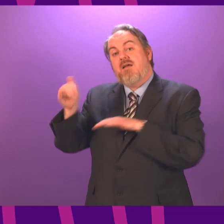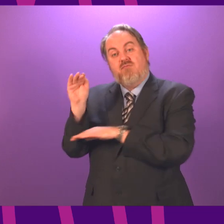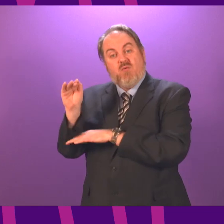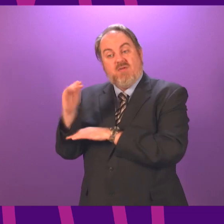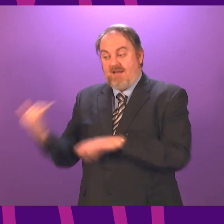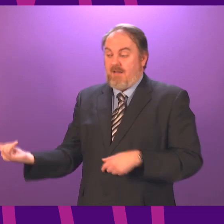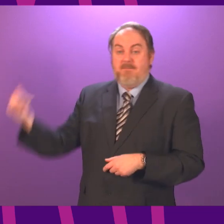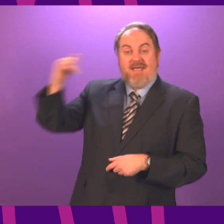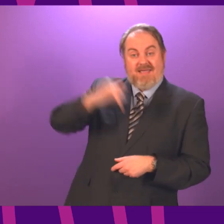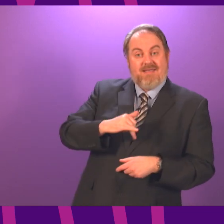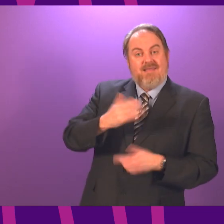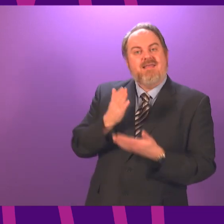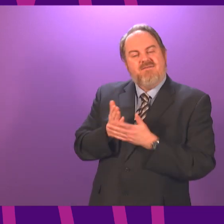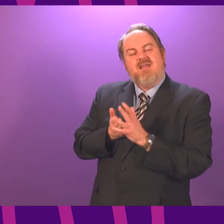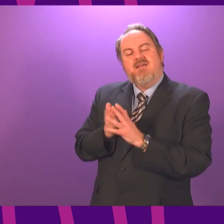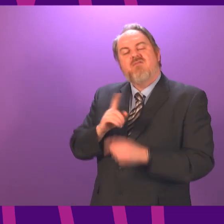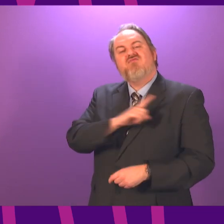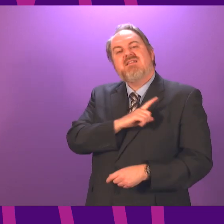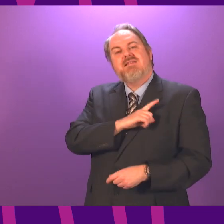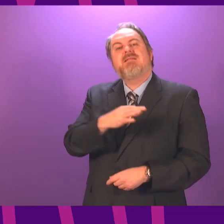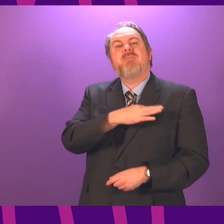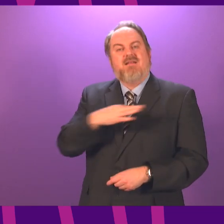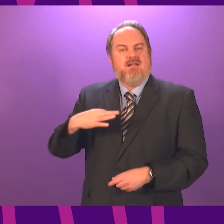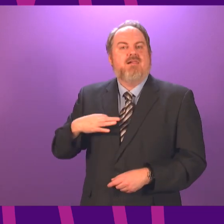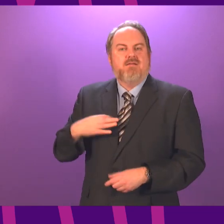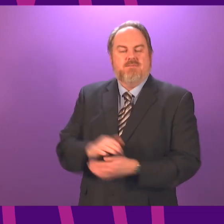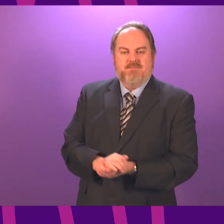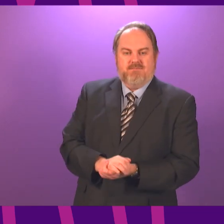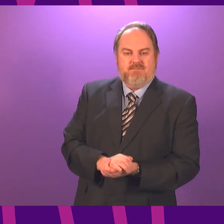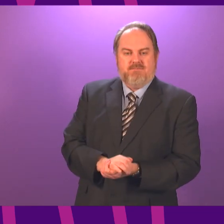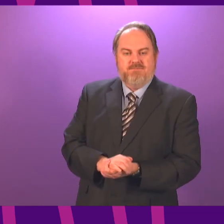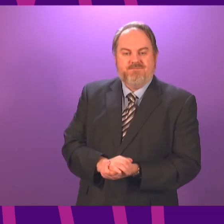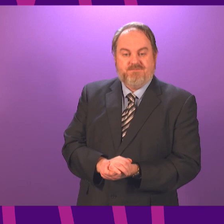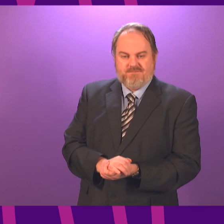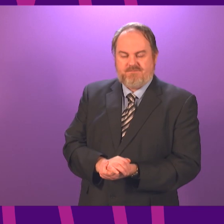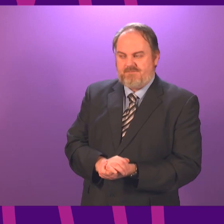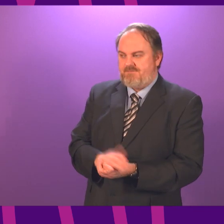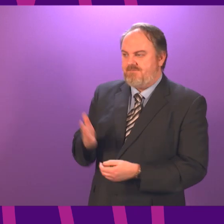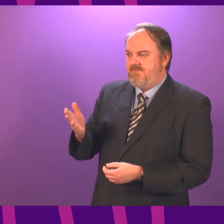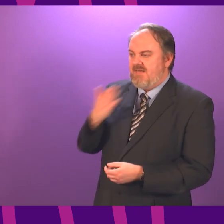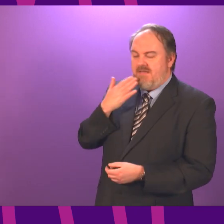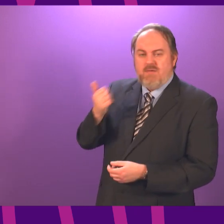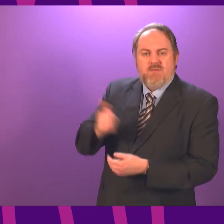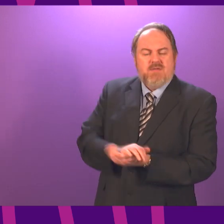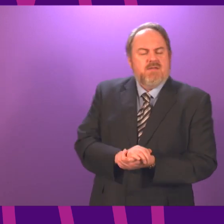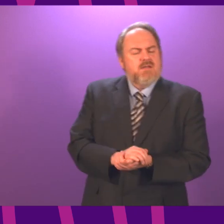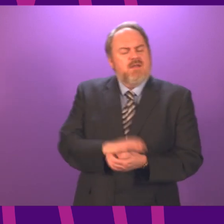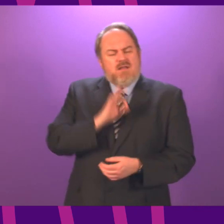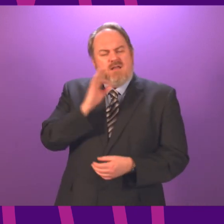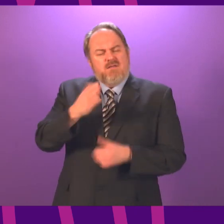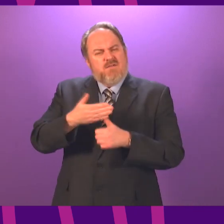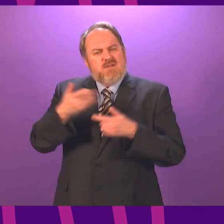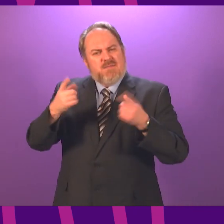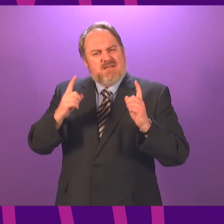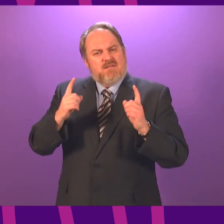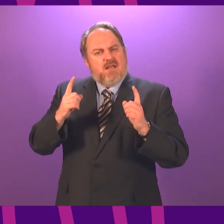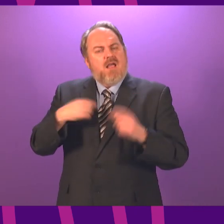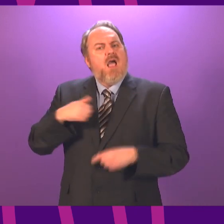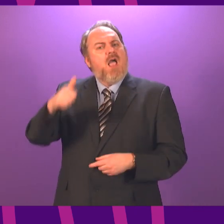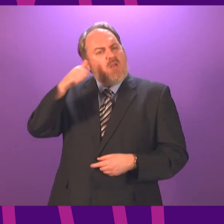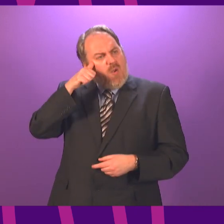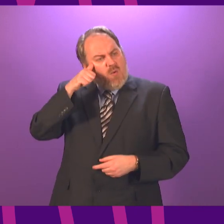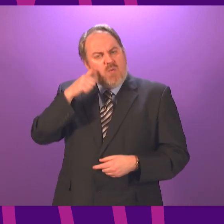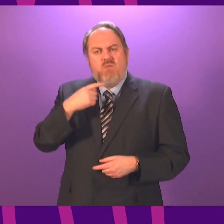John Scott (Ayr) (Con): Among all the good will towards the business